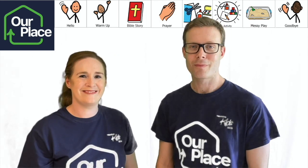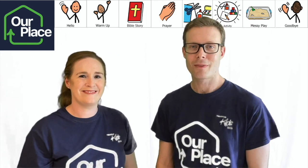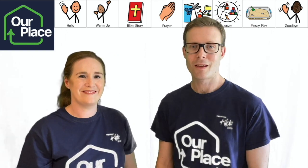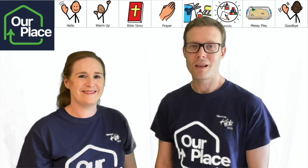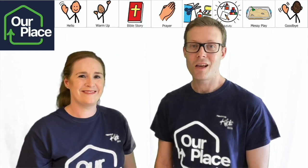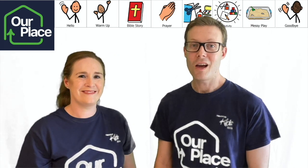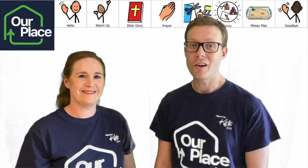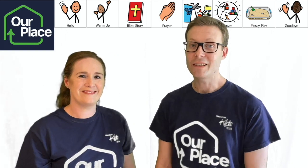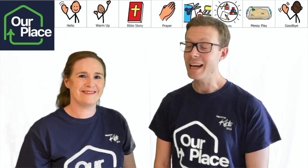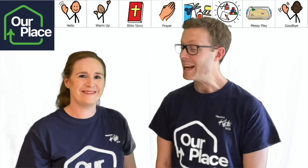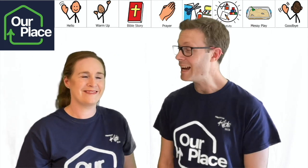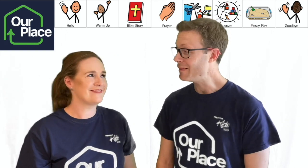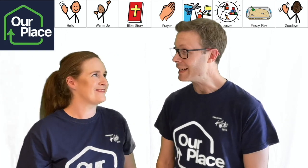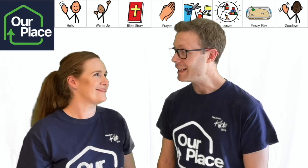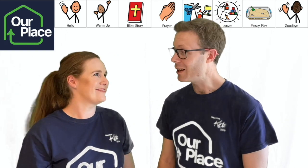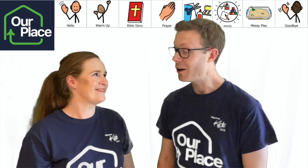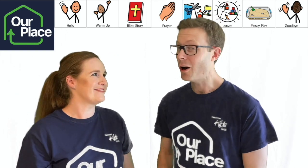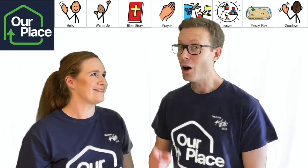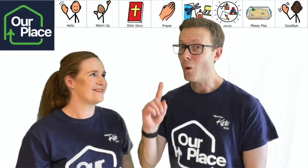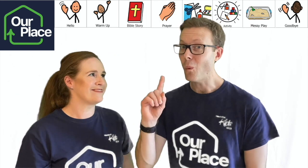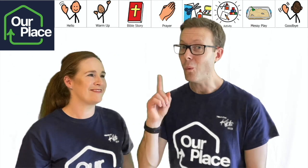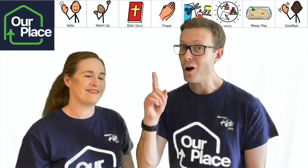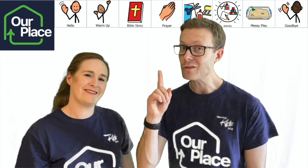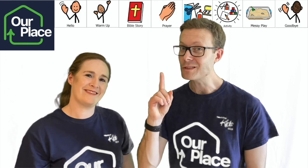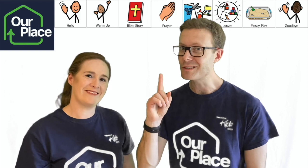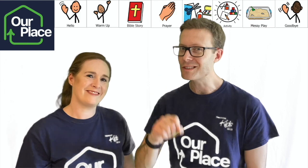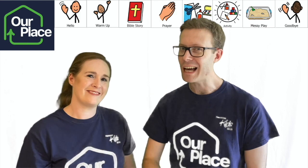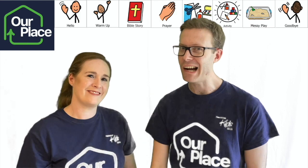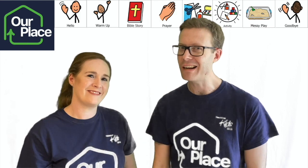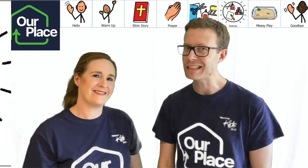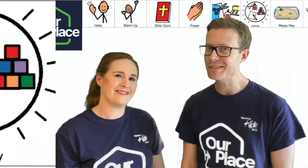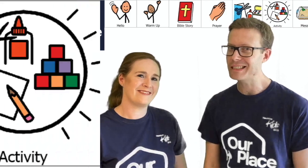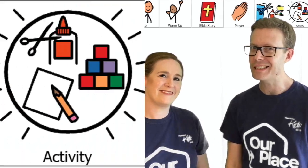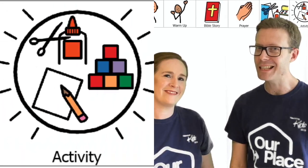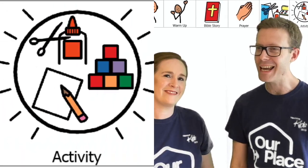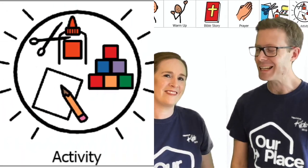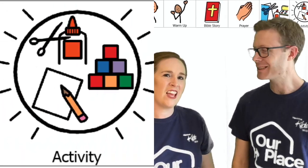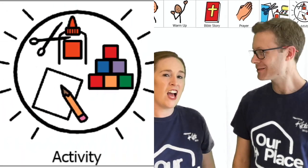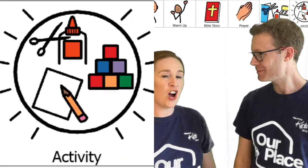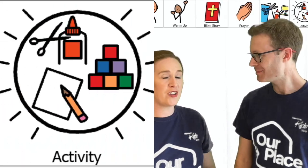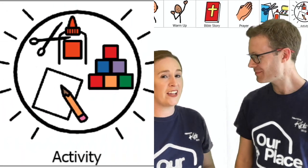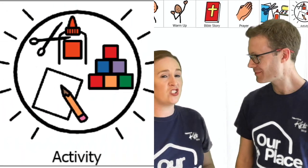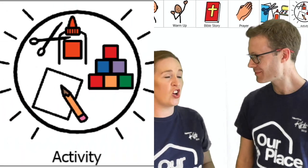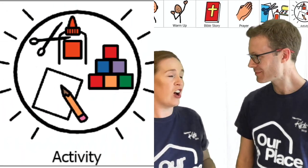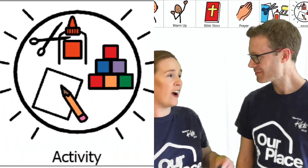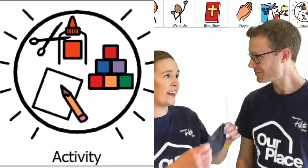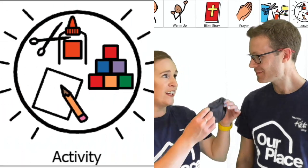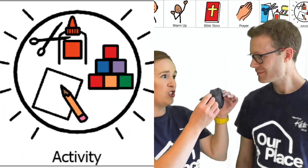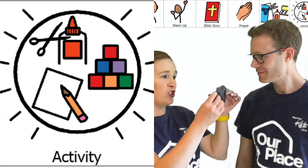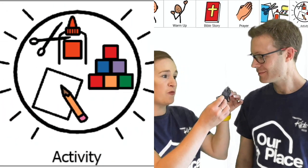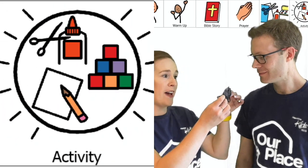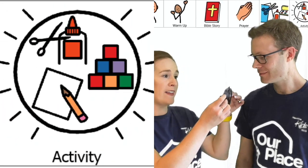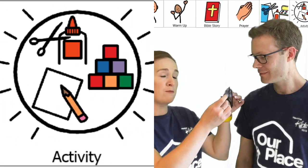okay Amy what's our activity today okay John I need you to wear this blindfold